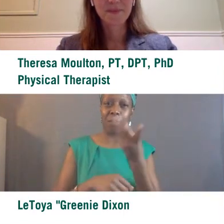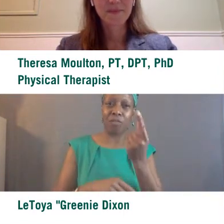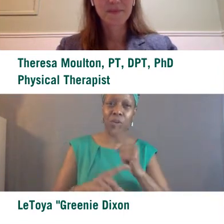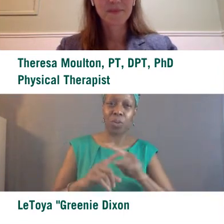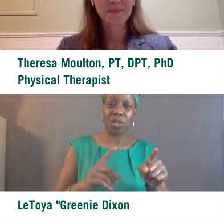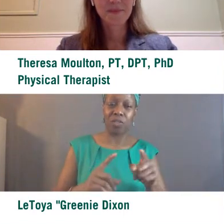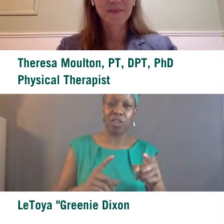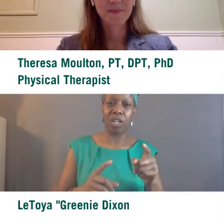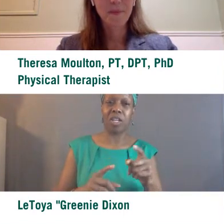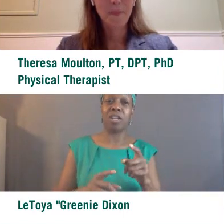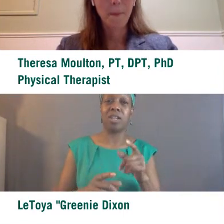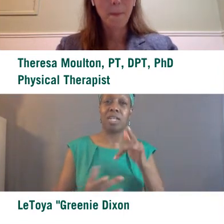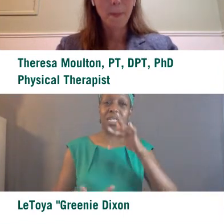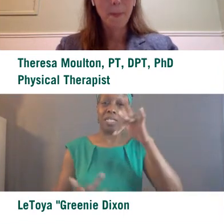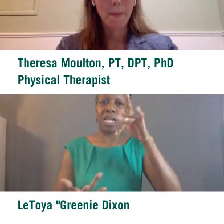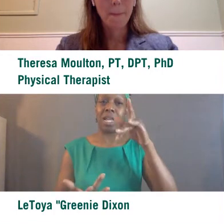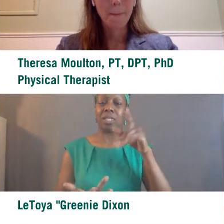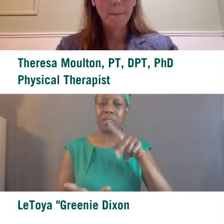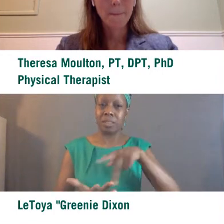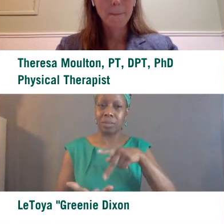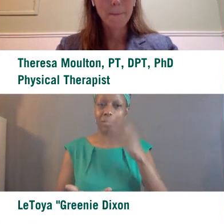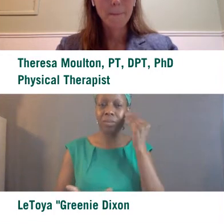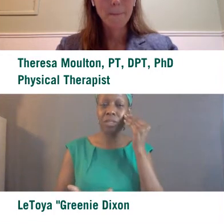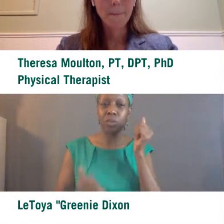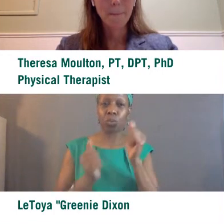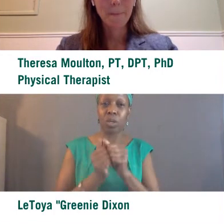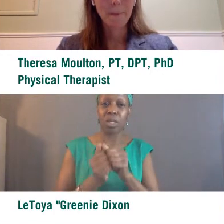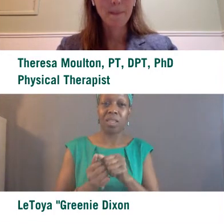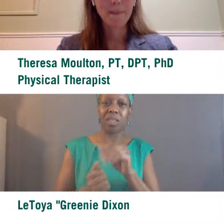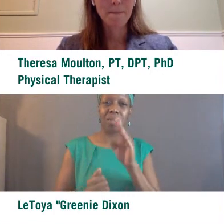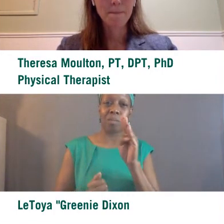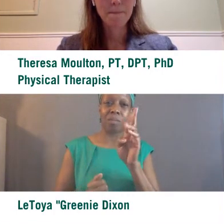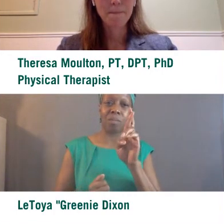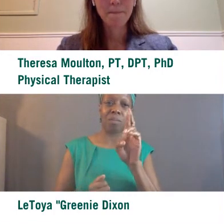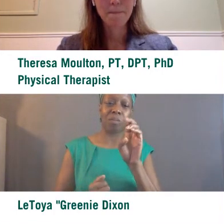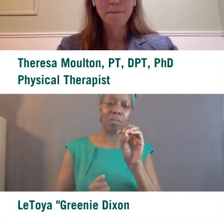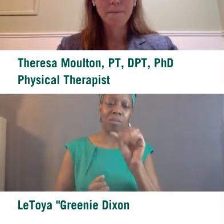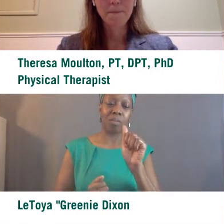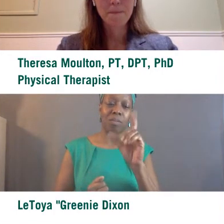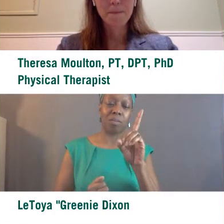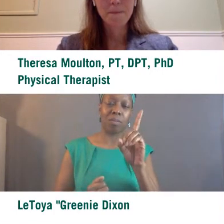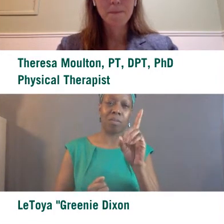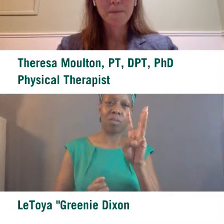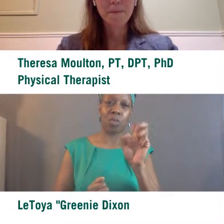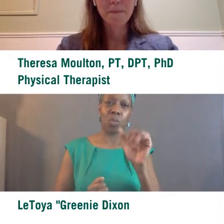Specifically targeted towards individuals with CP or individuals that aren't able to move